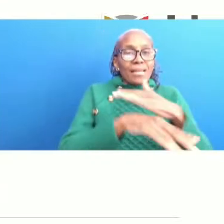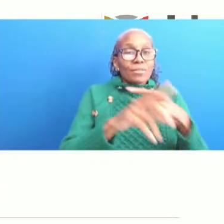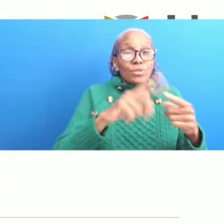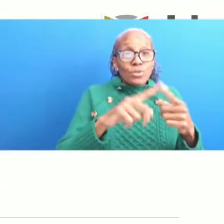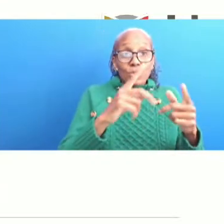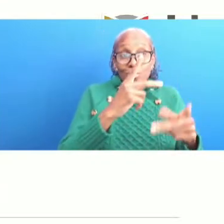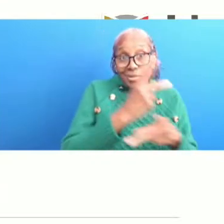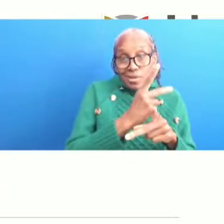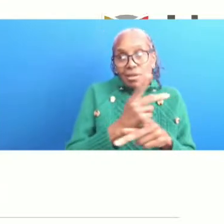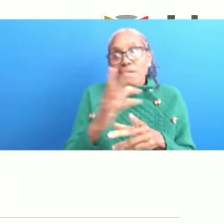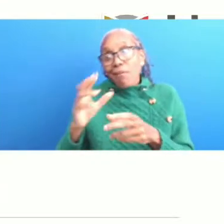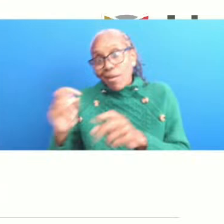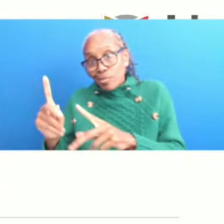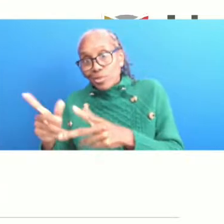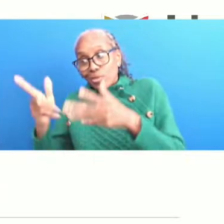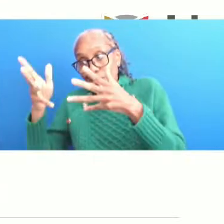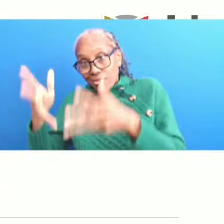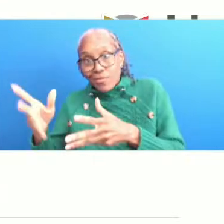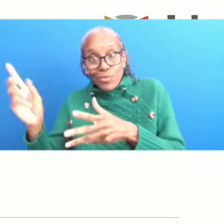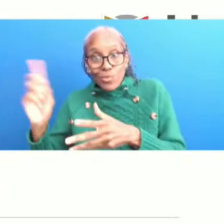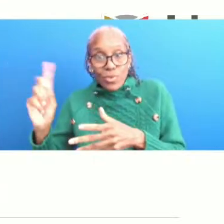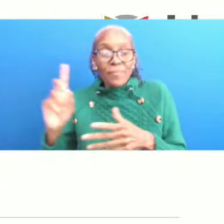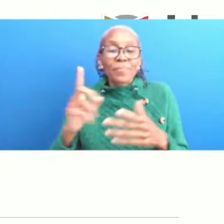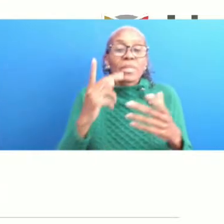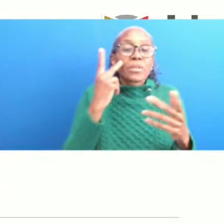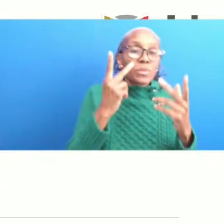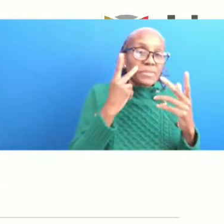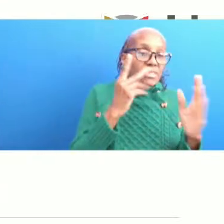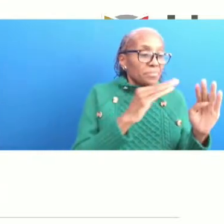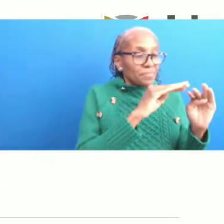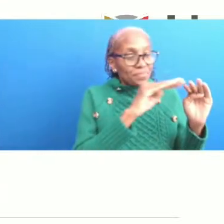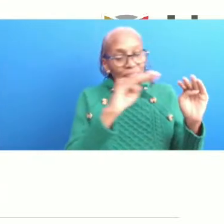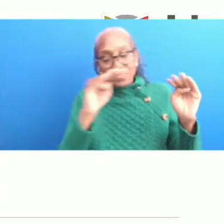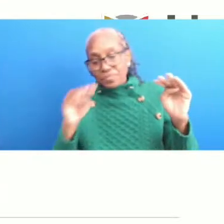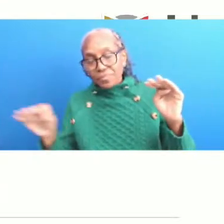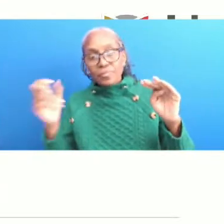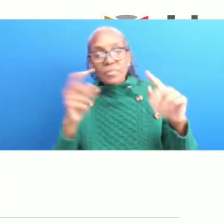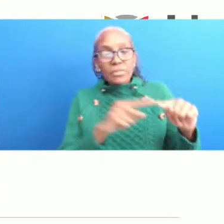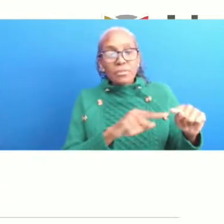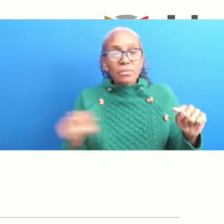A MORE IN-DEPTH DISCUSSION ABOUT THE PROGRESS WE'VE MADE